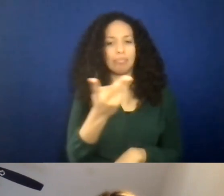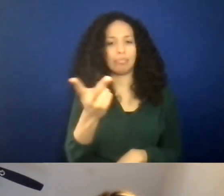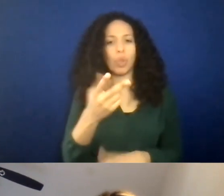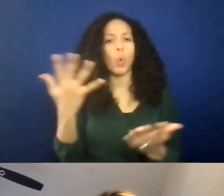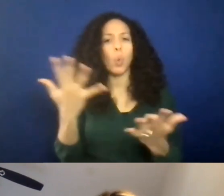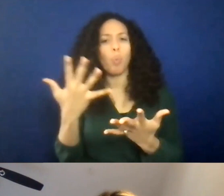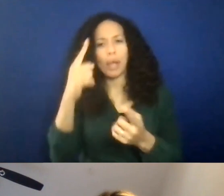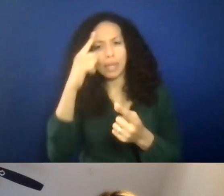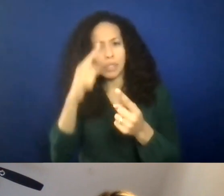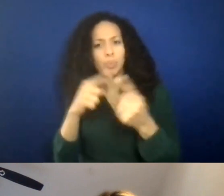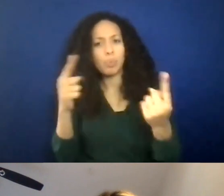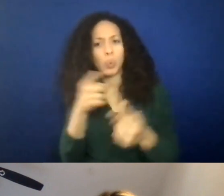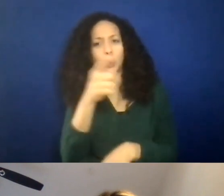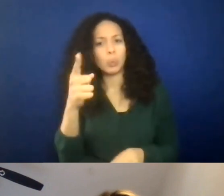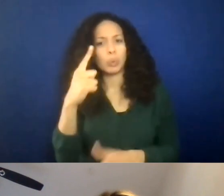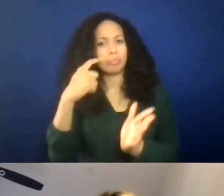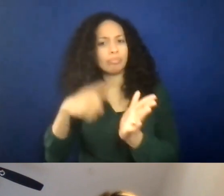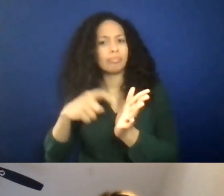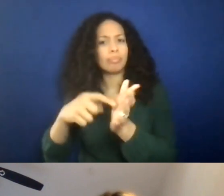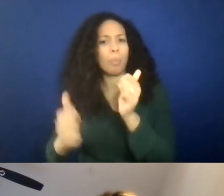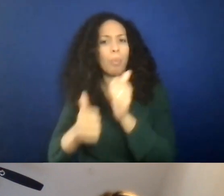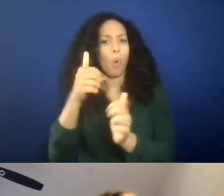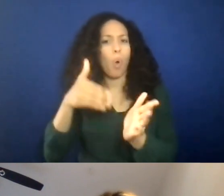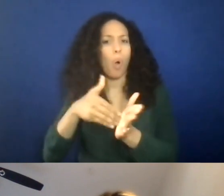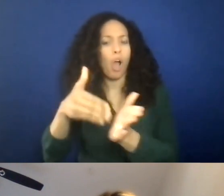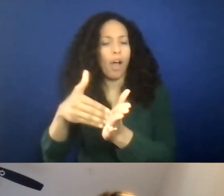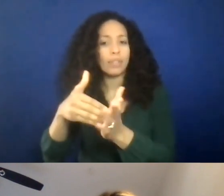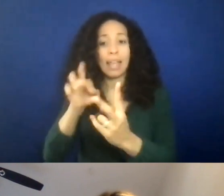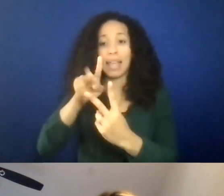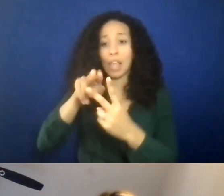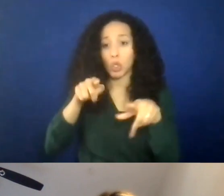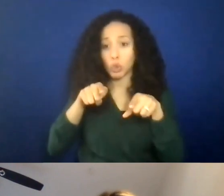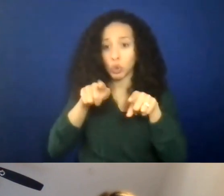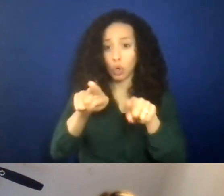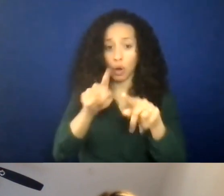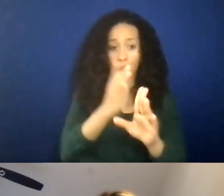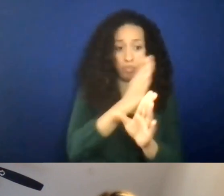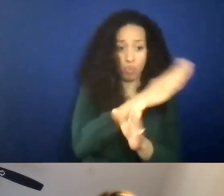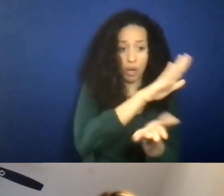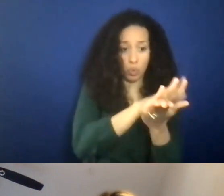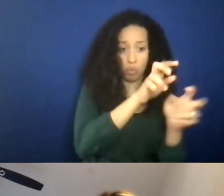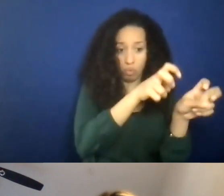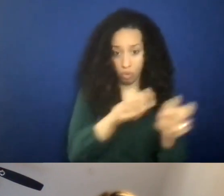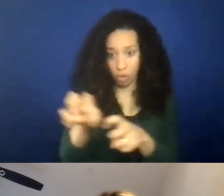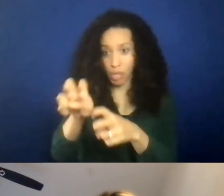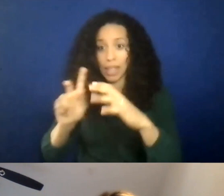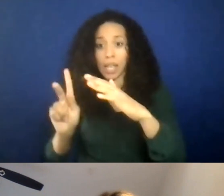most often either during this transition phase to kindergarten or when in a school,